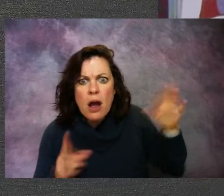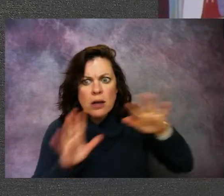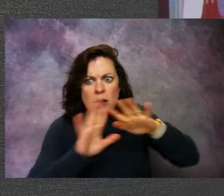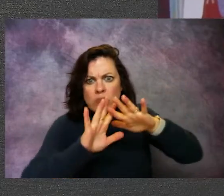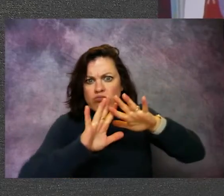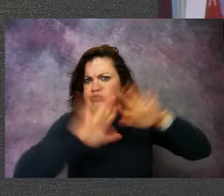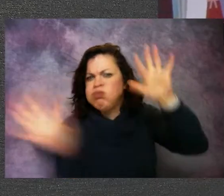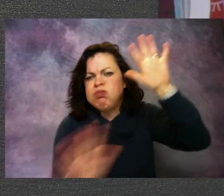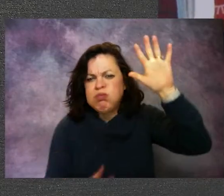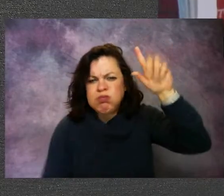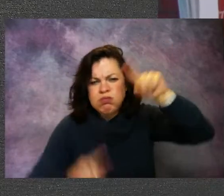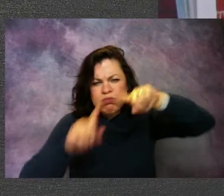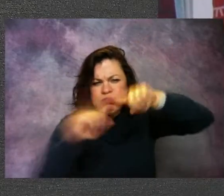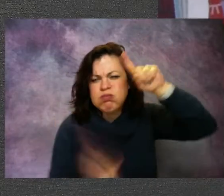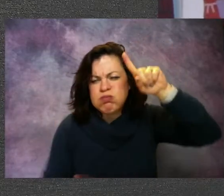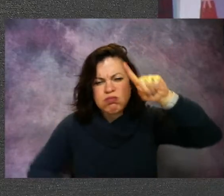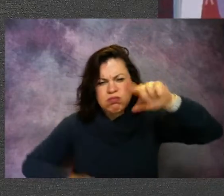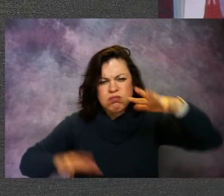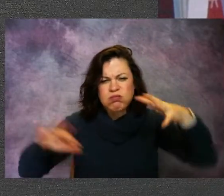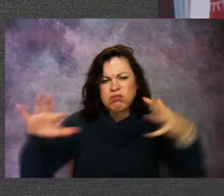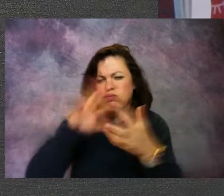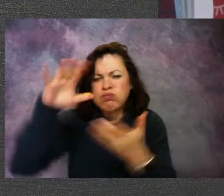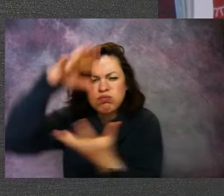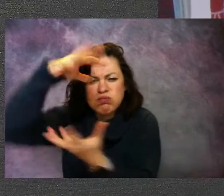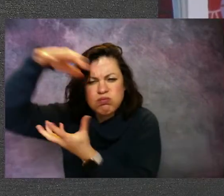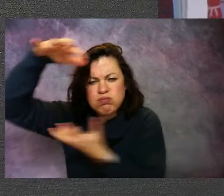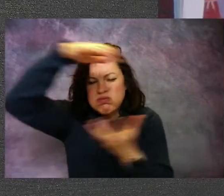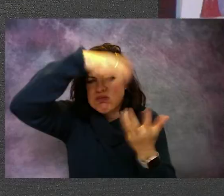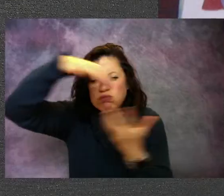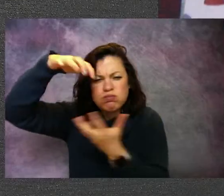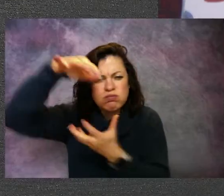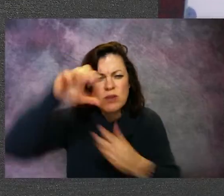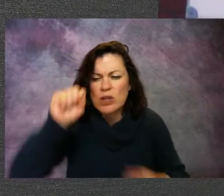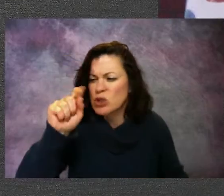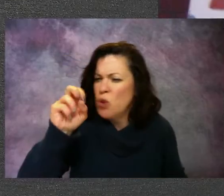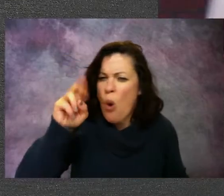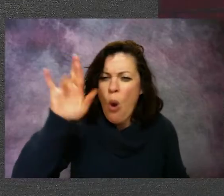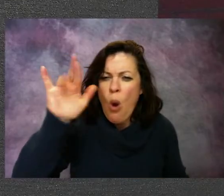Storms bring lots of rain, snow or hail.